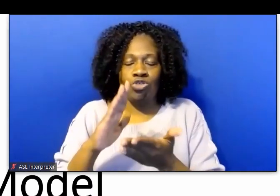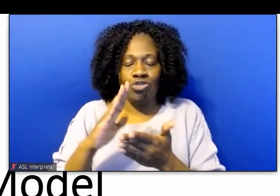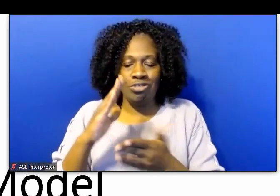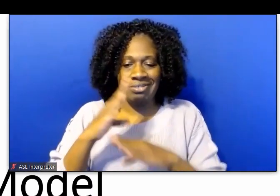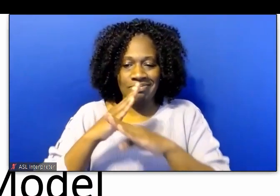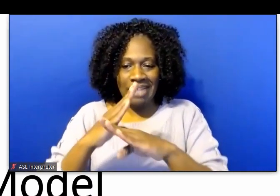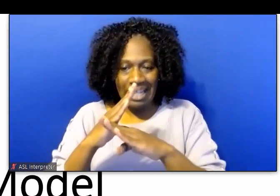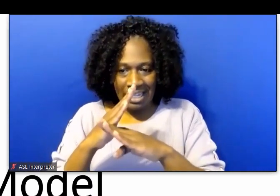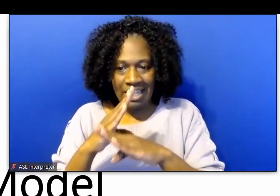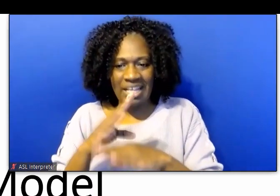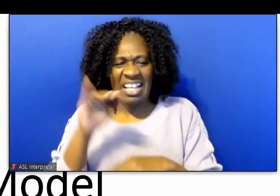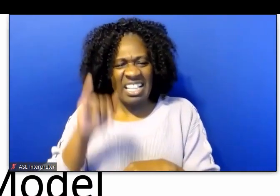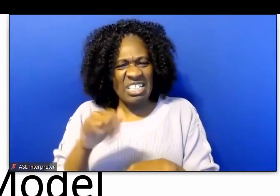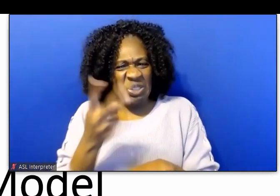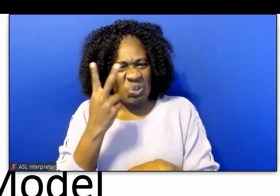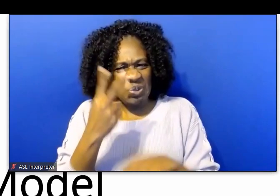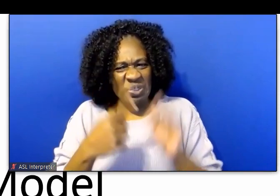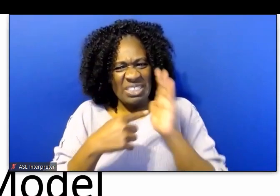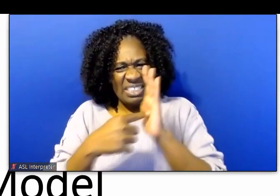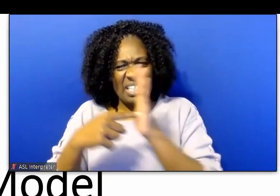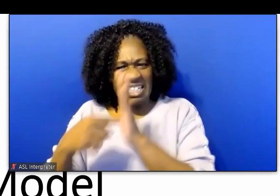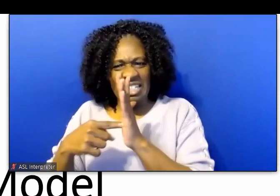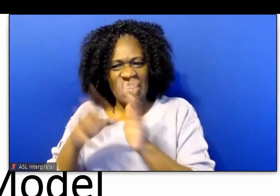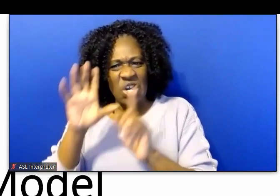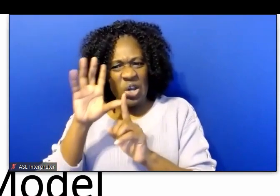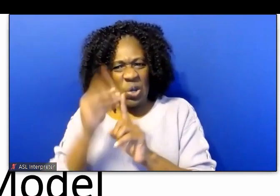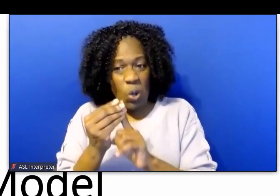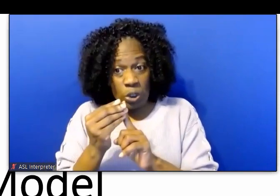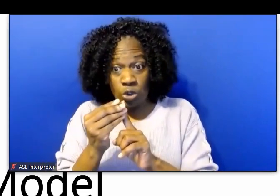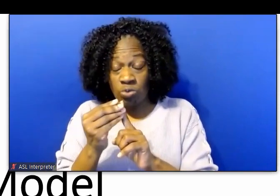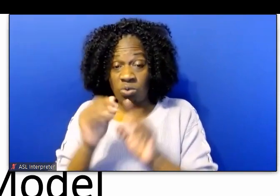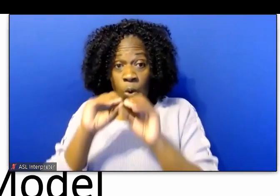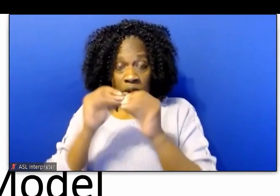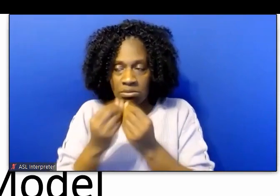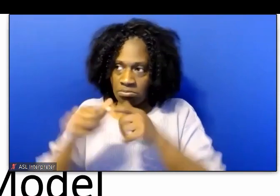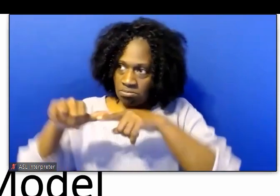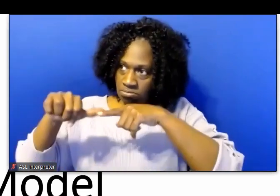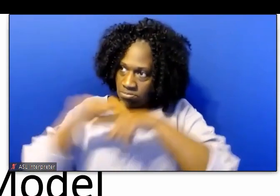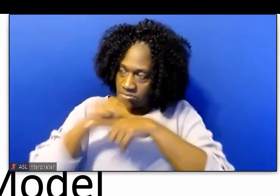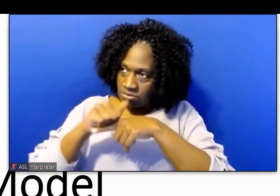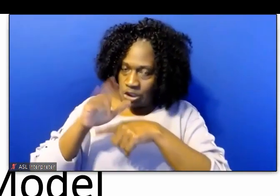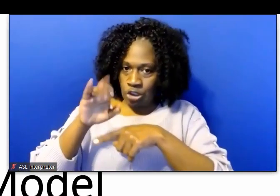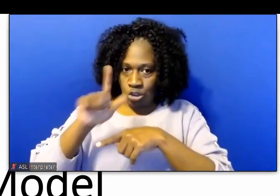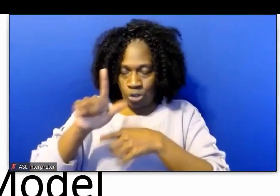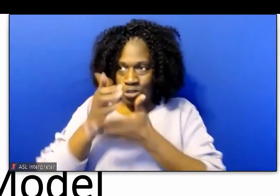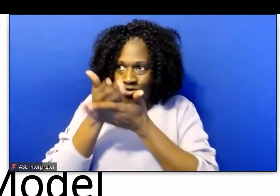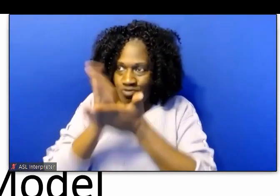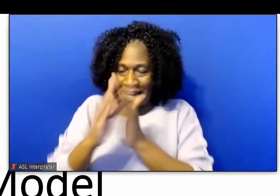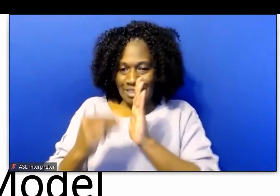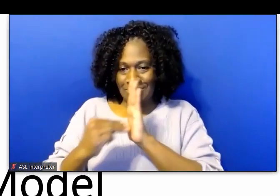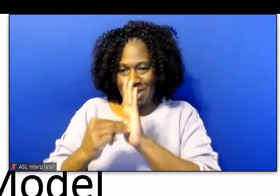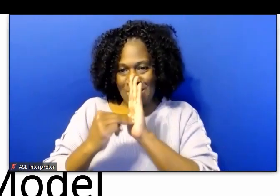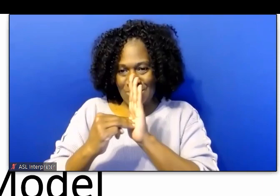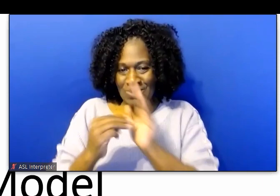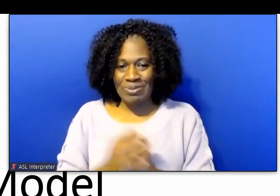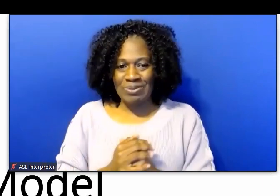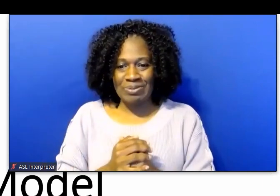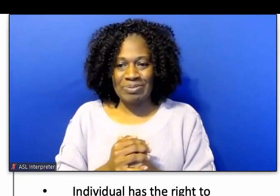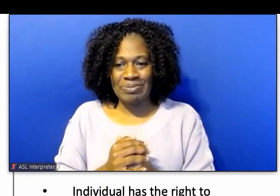These are two examples of a cultural organization practicing the social and rights model. Slide.